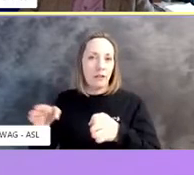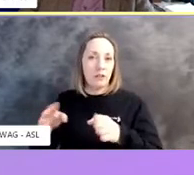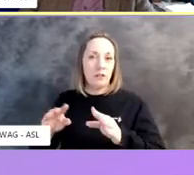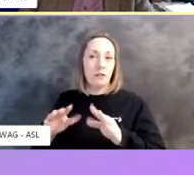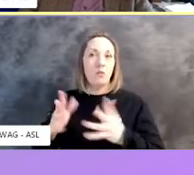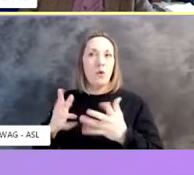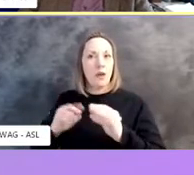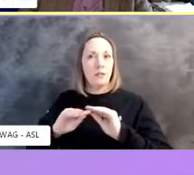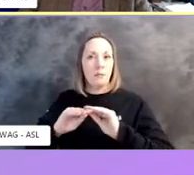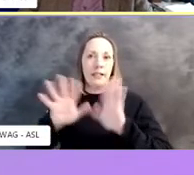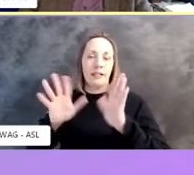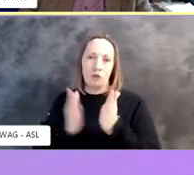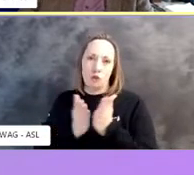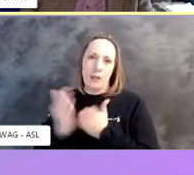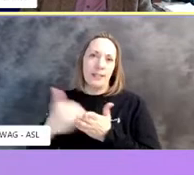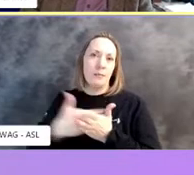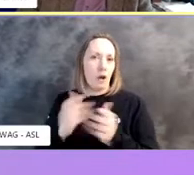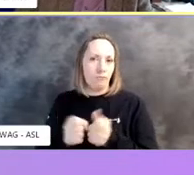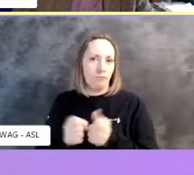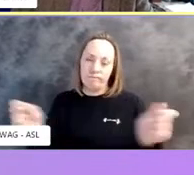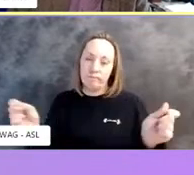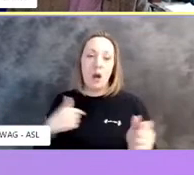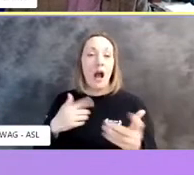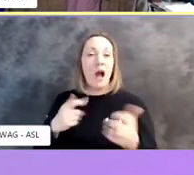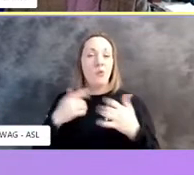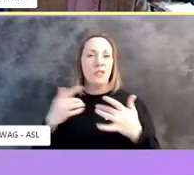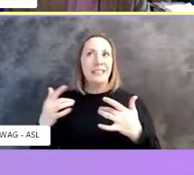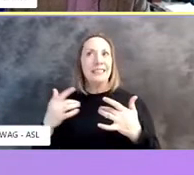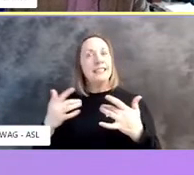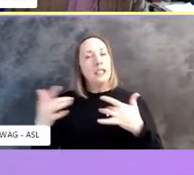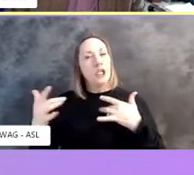reviews. When we set up methodology our monitoring we